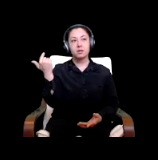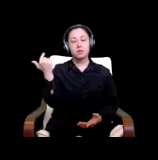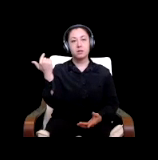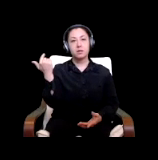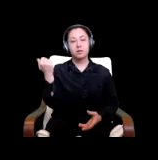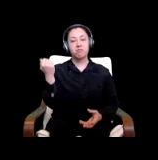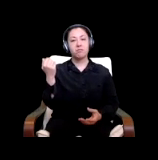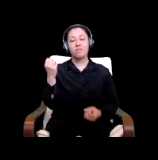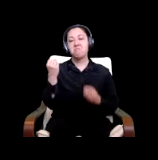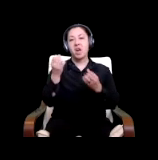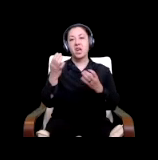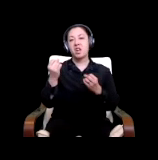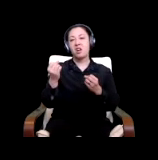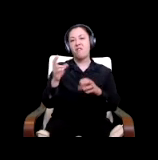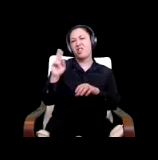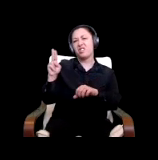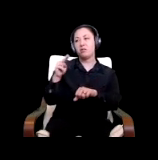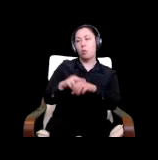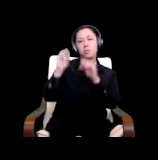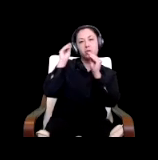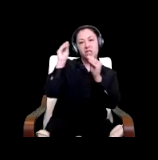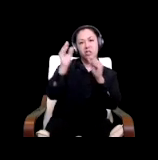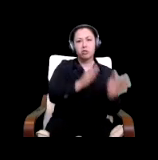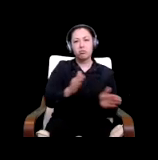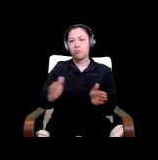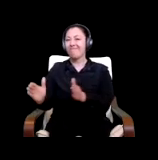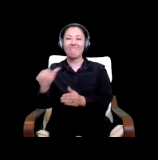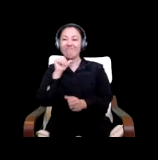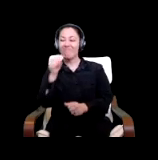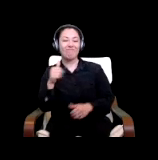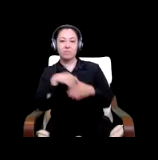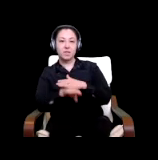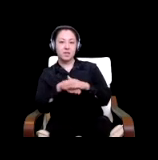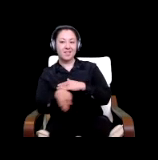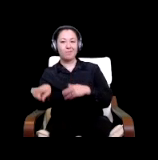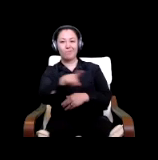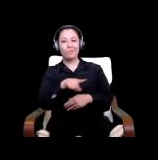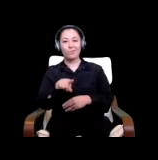teaching strategies are not going to be accessible to the students. It is important to maximize